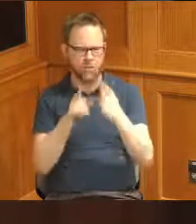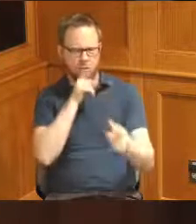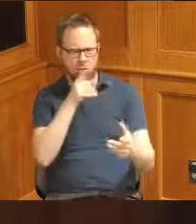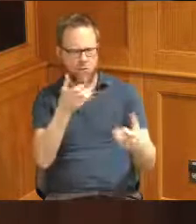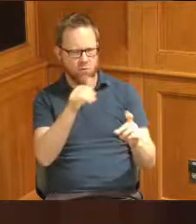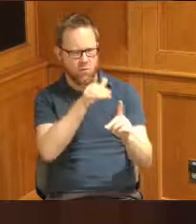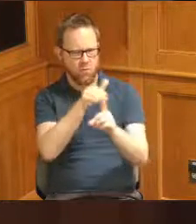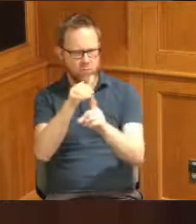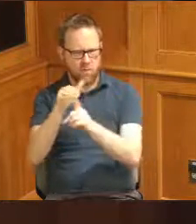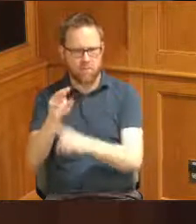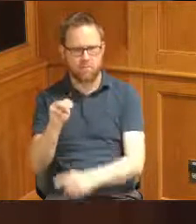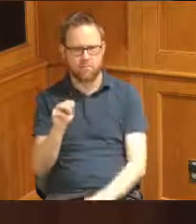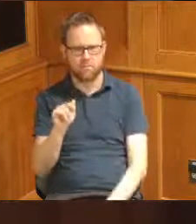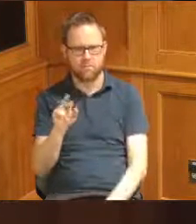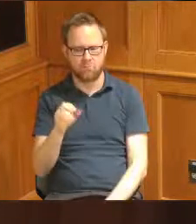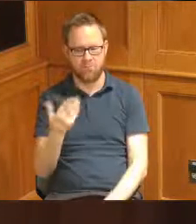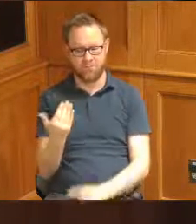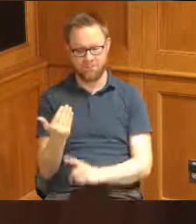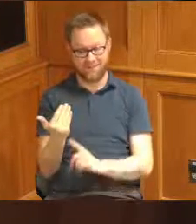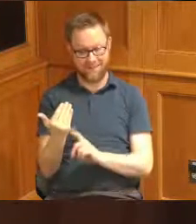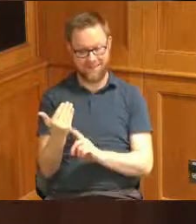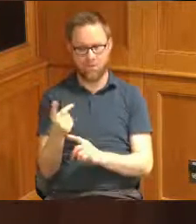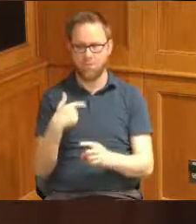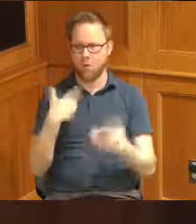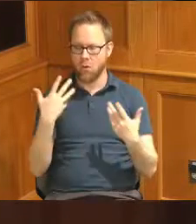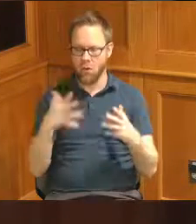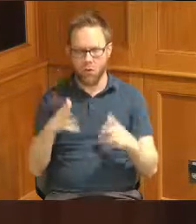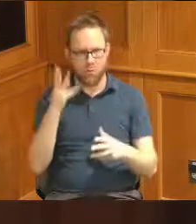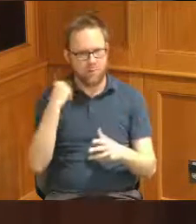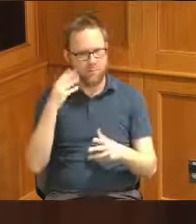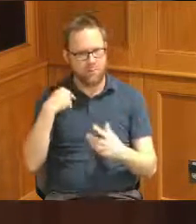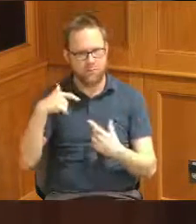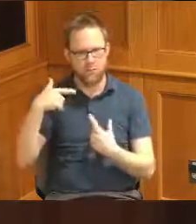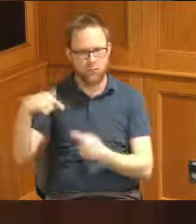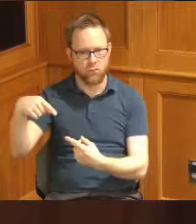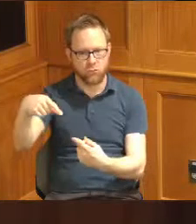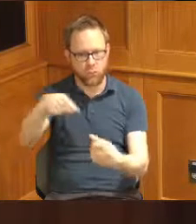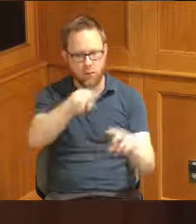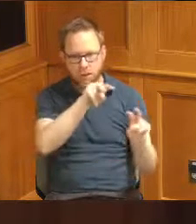it's March 15th we've already had tornado watches severe thunderstorm watches severe thunderstorm